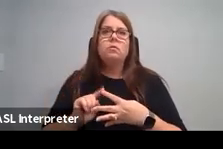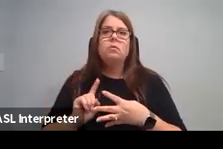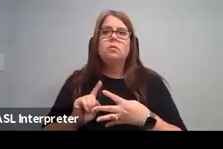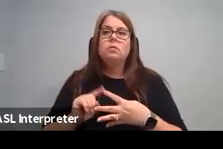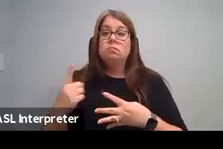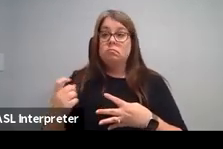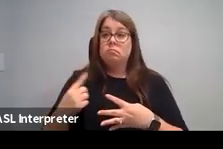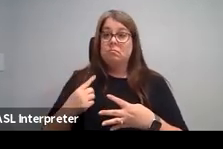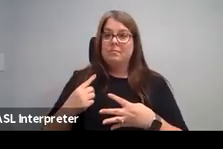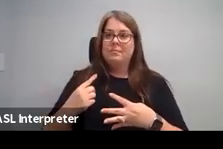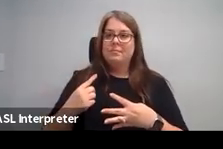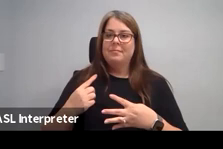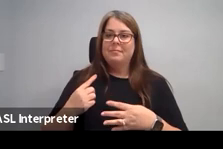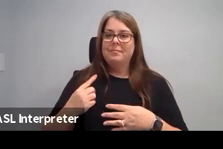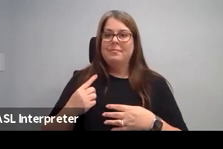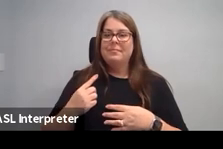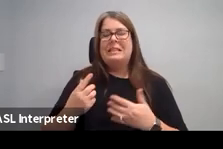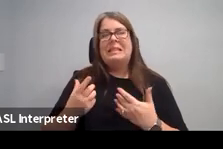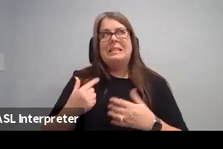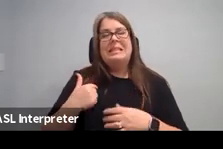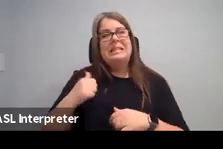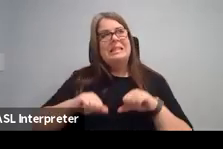Allison Frenzel : And I don't know if I'm going to be able to answer this very well.